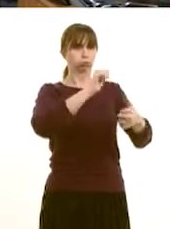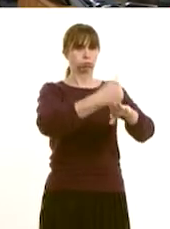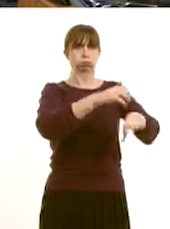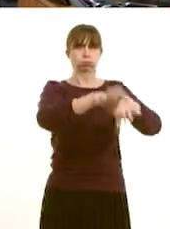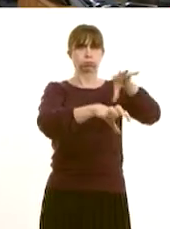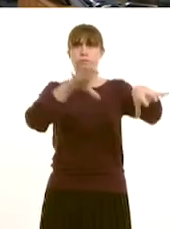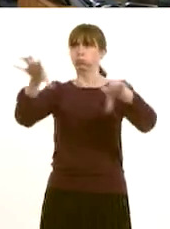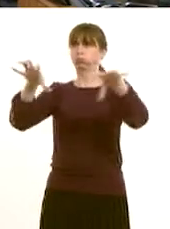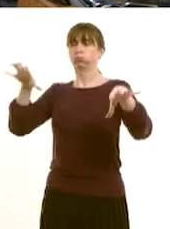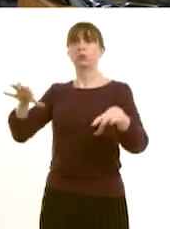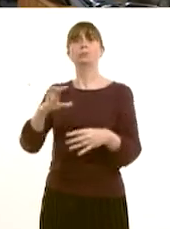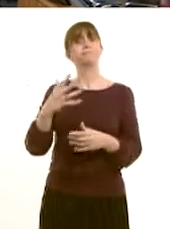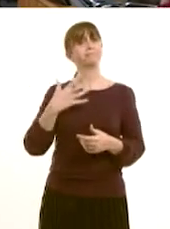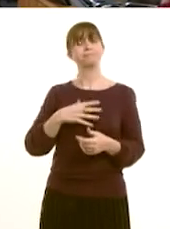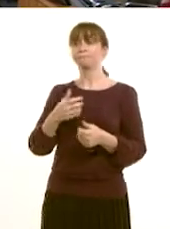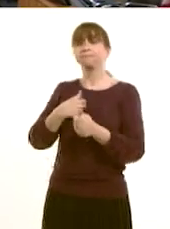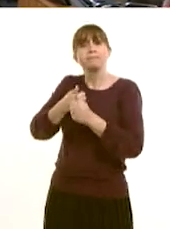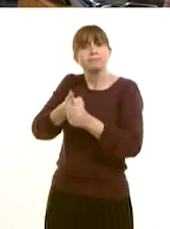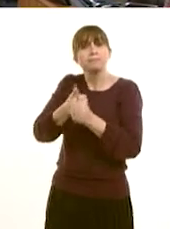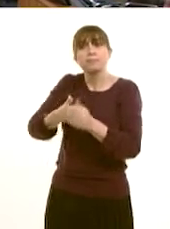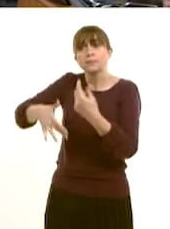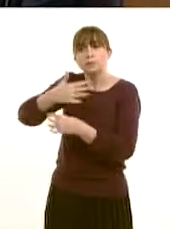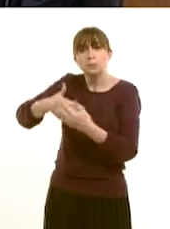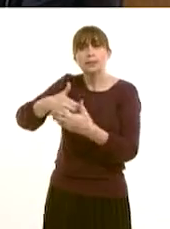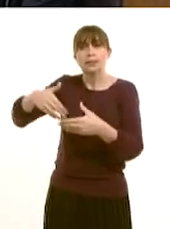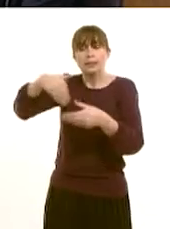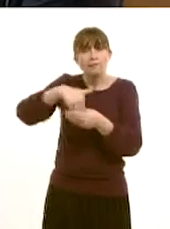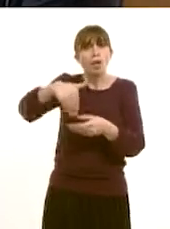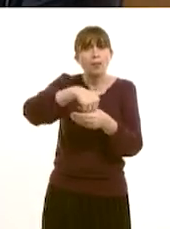best practice around community involvement, around supply chain opportunities and benefit